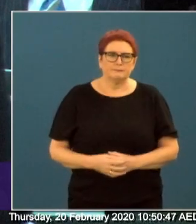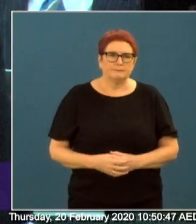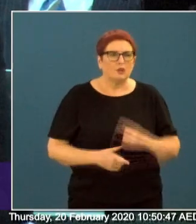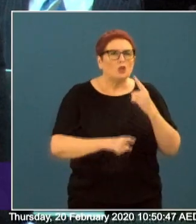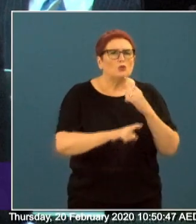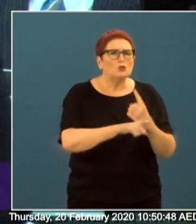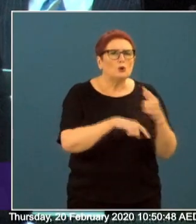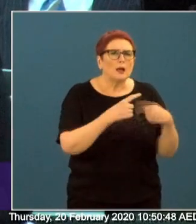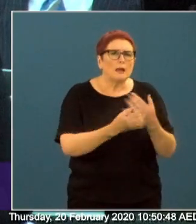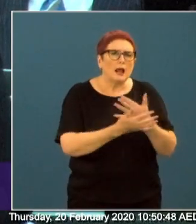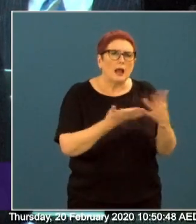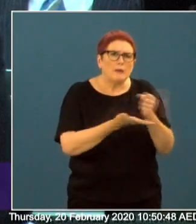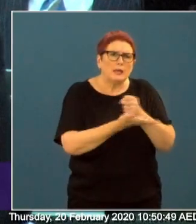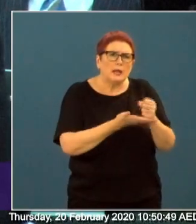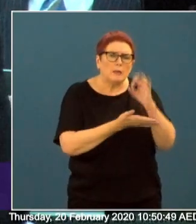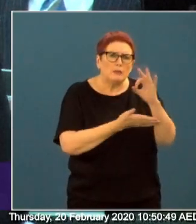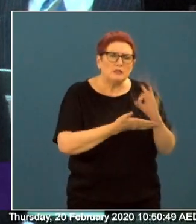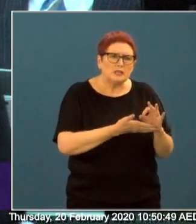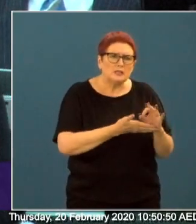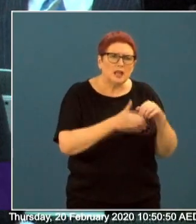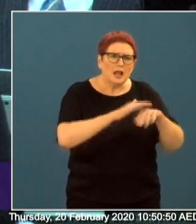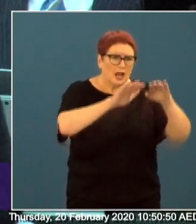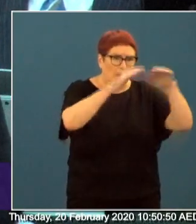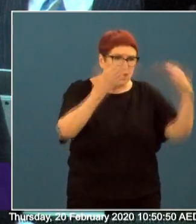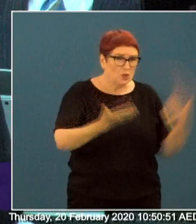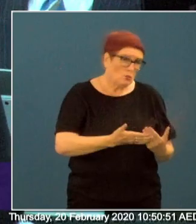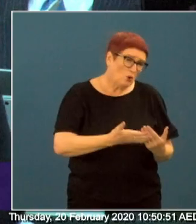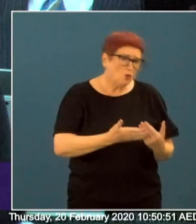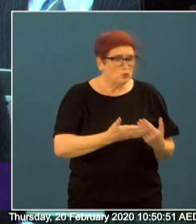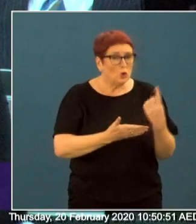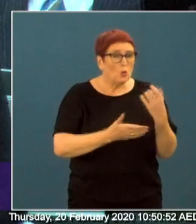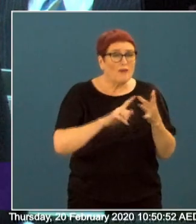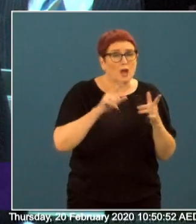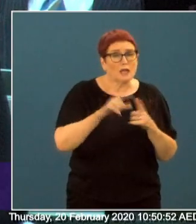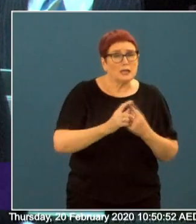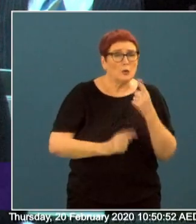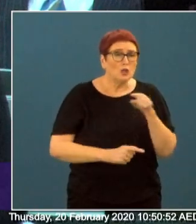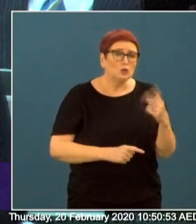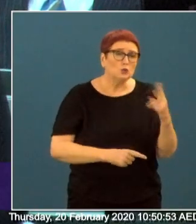worldwide it's between one and two per cent, is that right? That's right. And then for Australia,